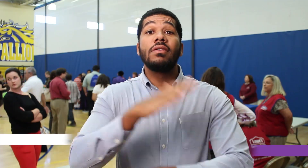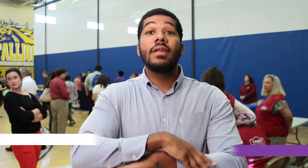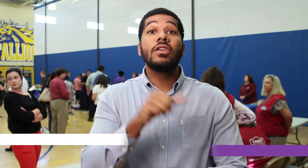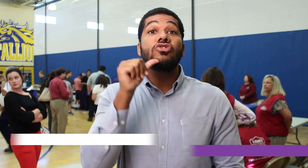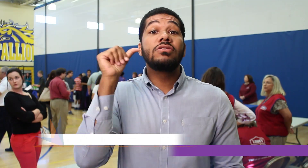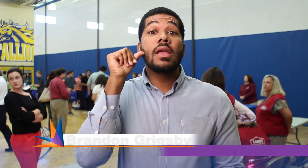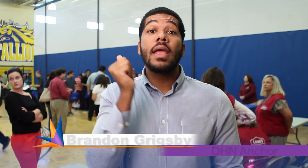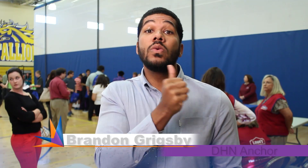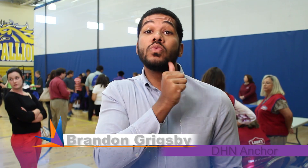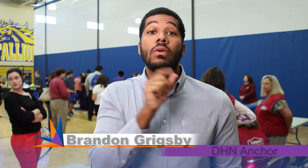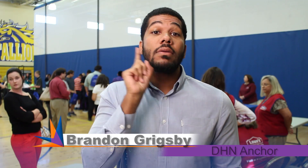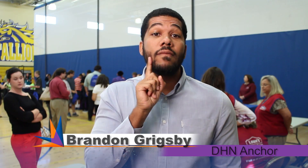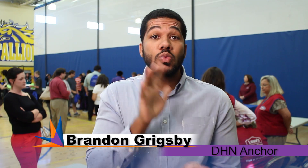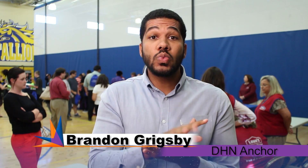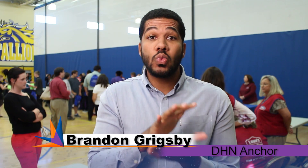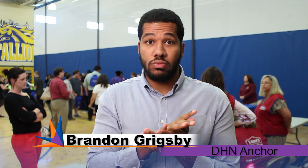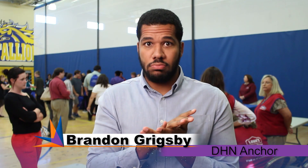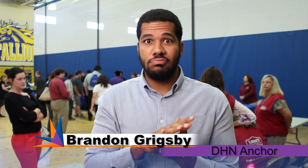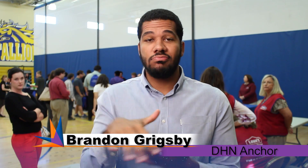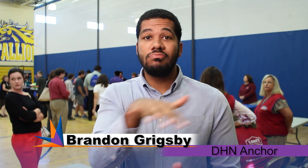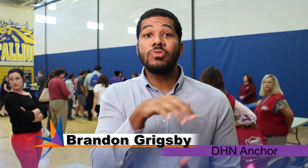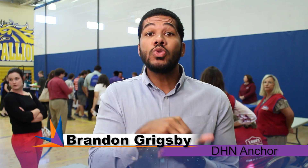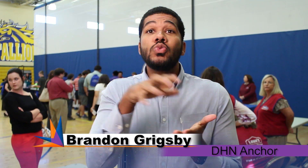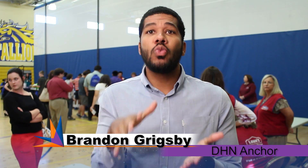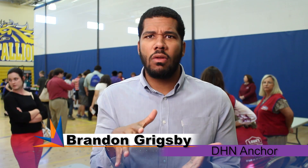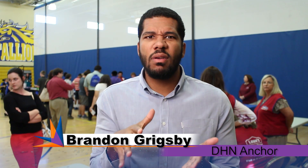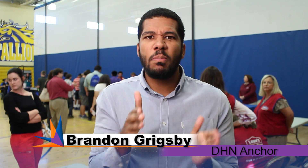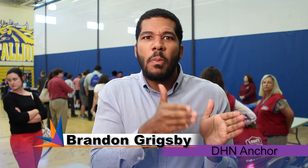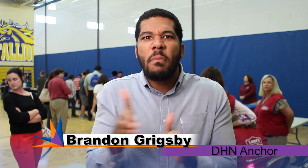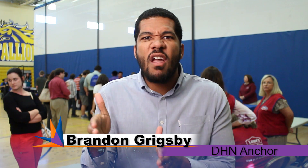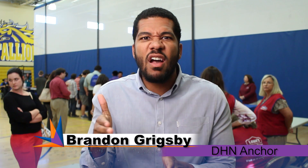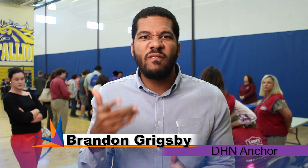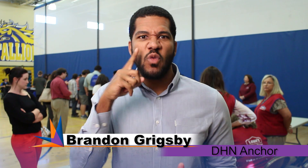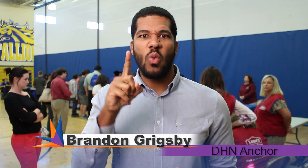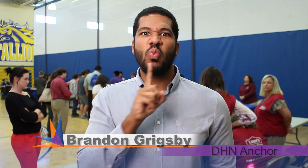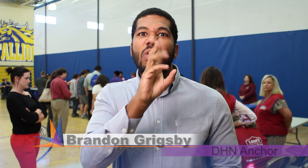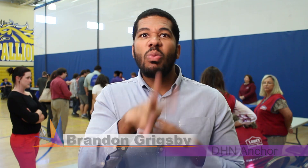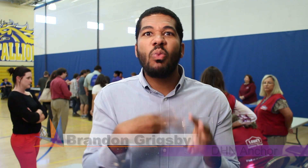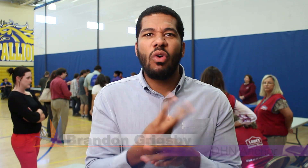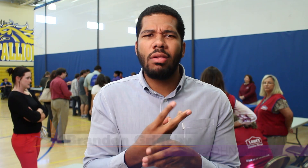Yesterday students from Deaf schools across Arizona spent the day preparing for the real world.